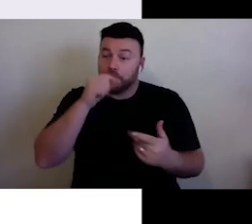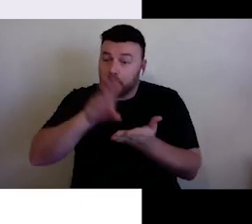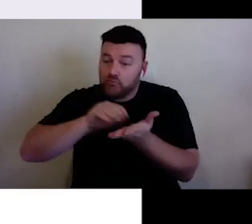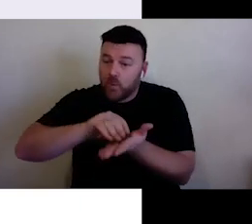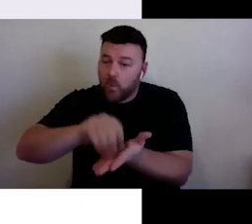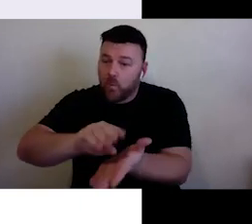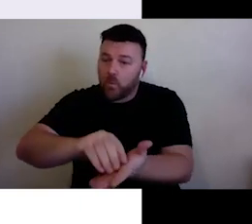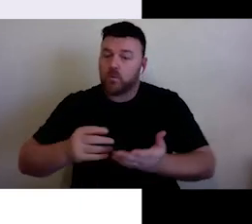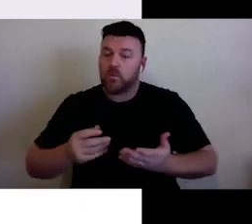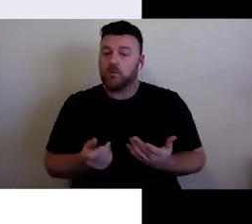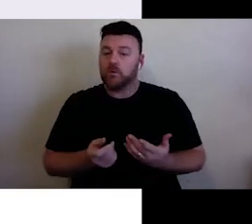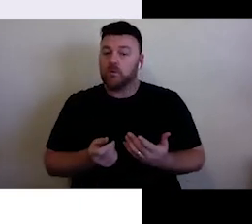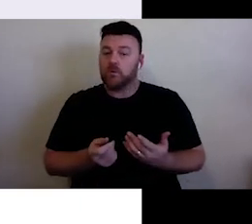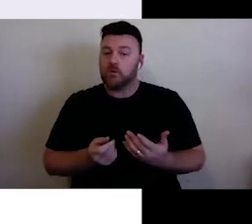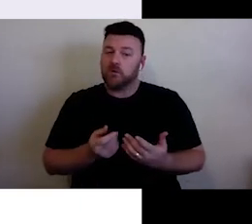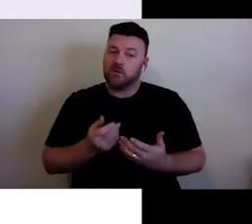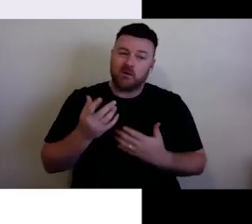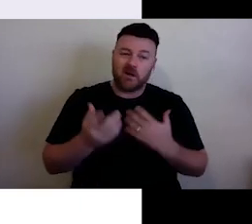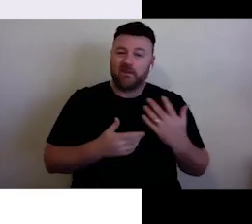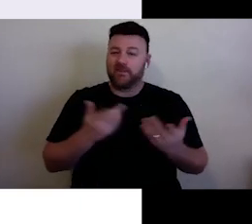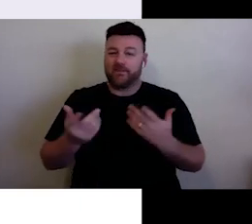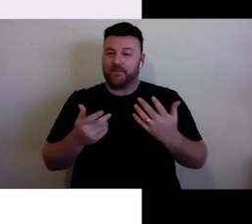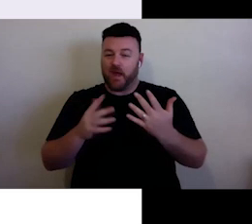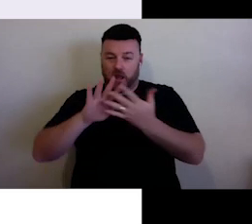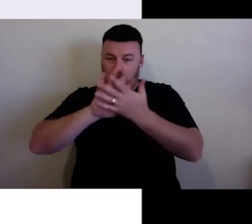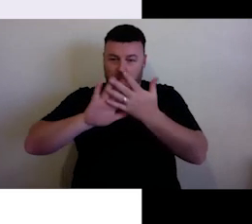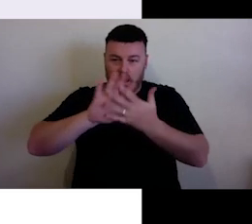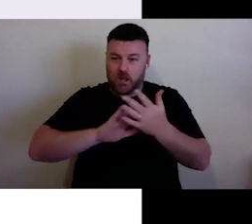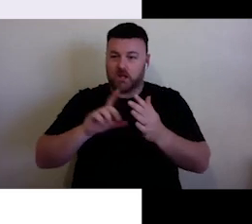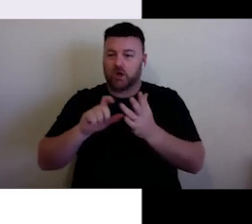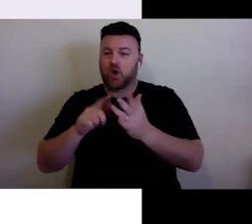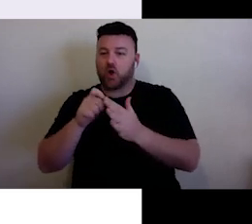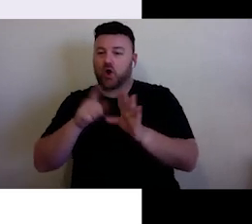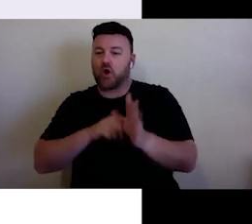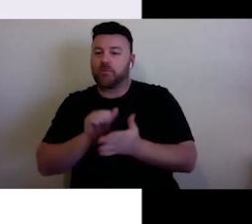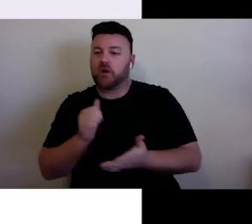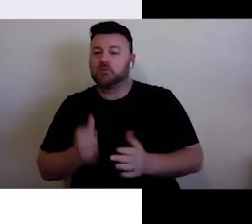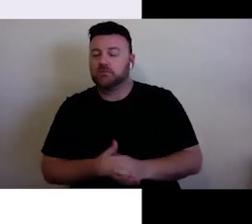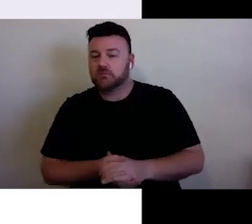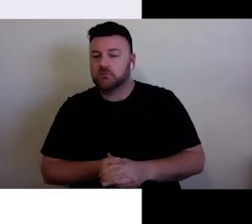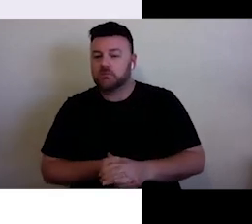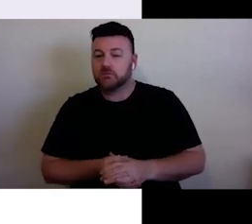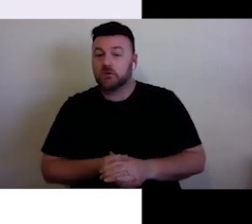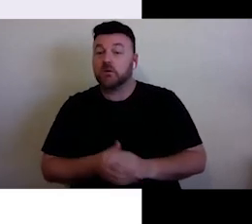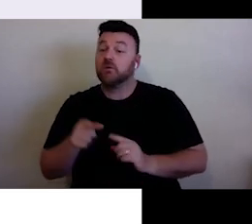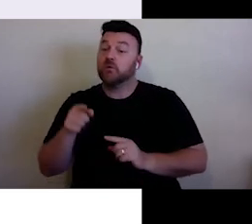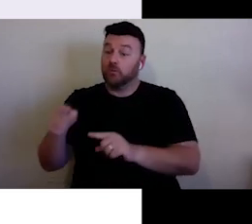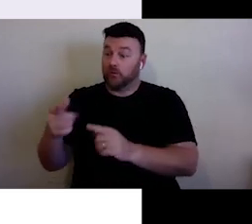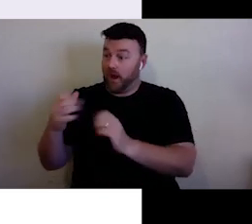of copyright end up owning an interest in copyright. But the performer themselves doesn't have it. So performers' rights there.